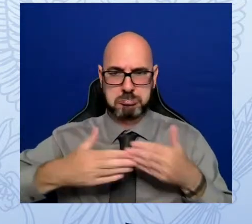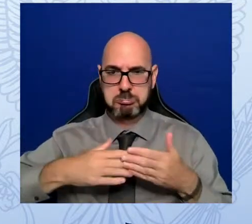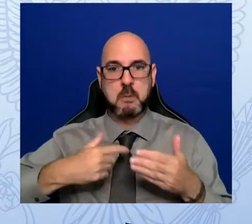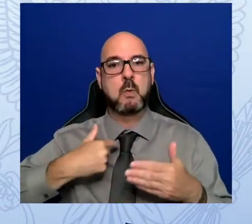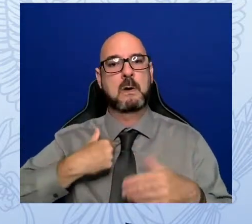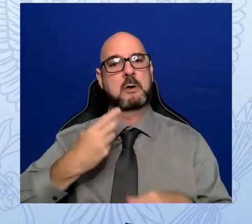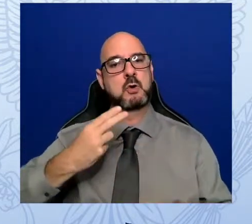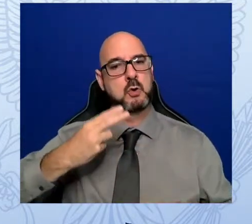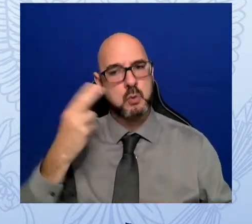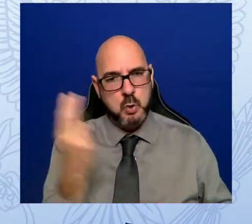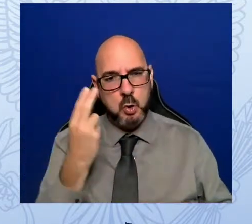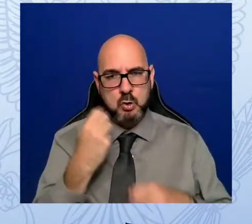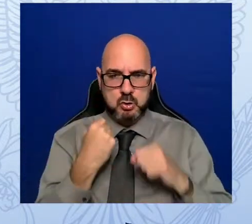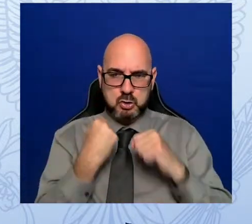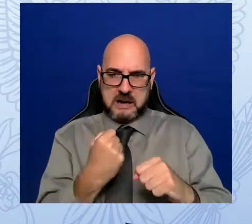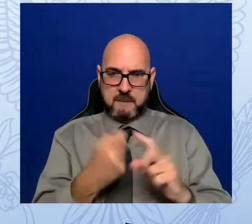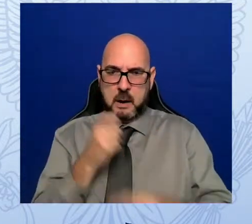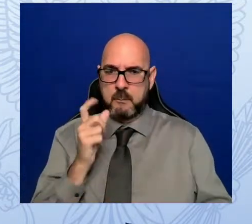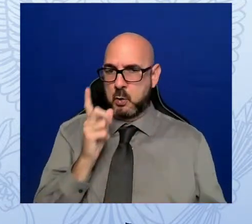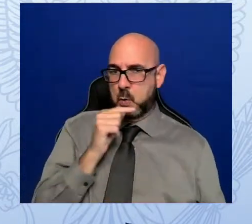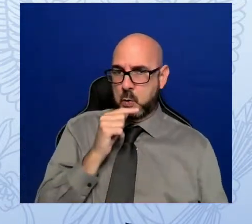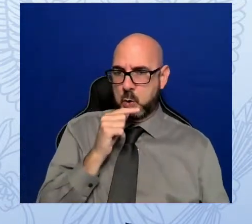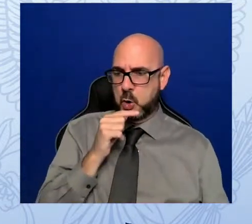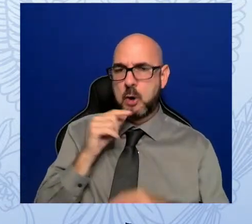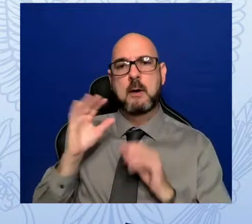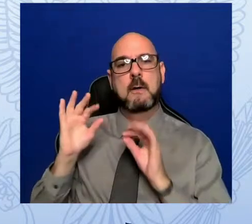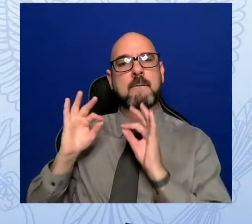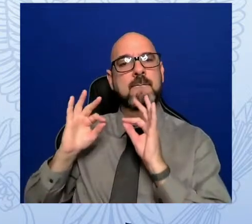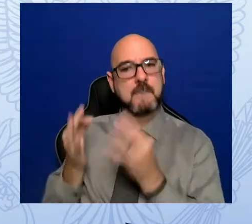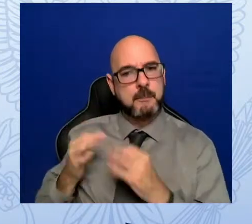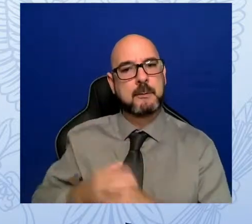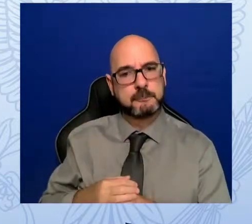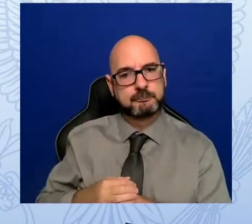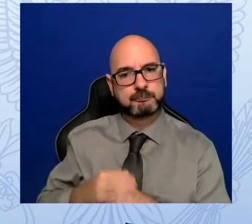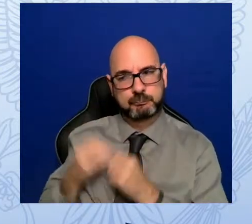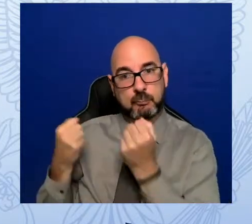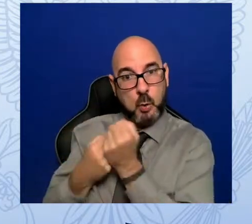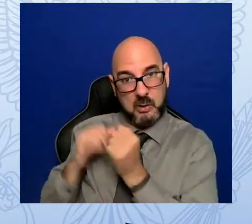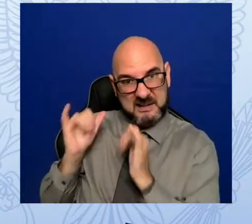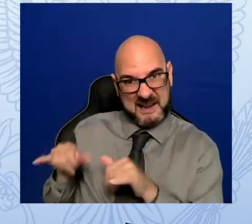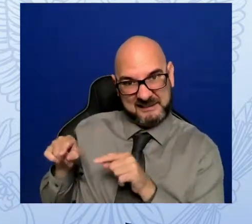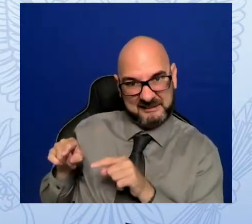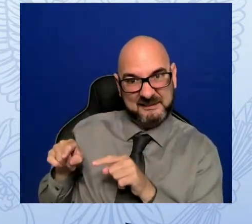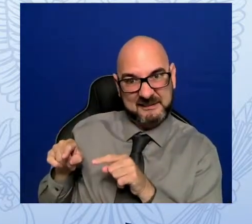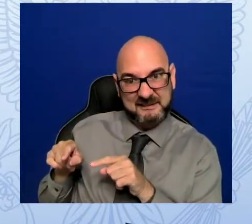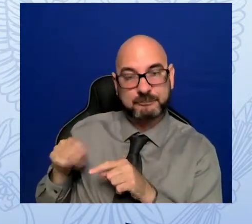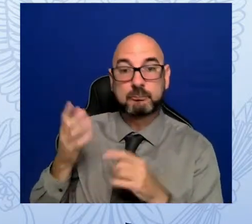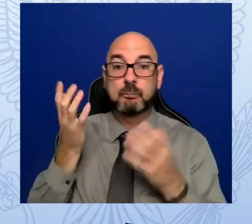can make all the difference. I'm here because of the unyielding support of my family and the military community,